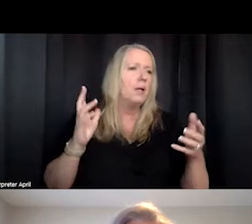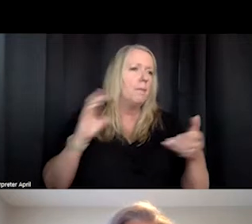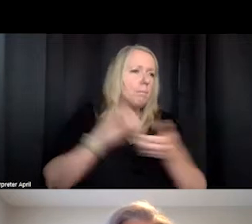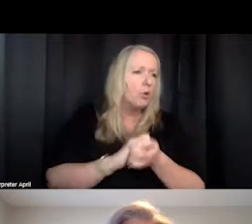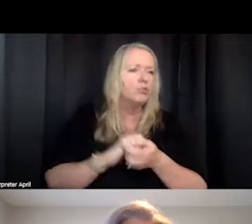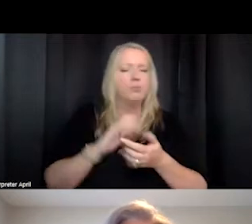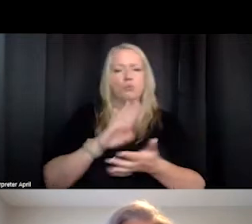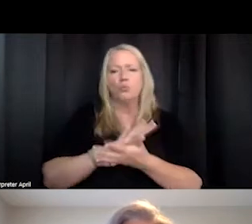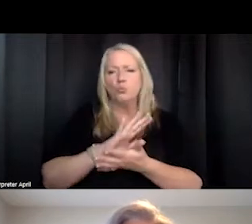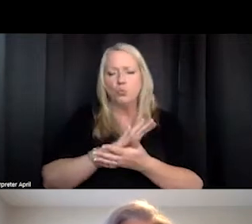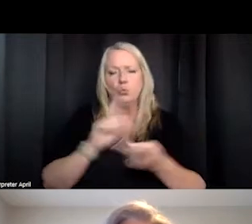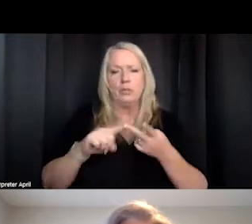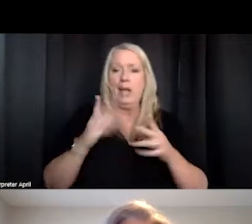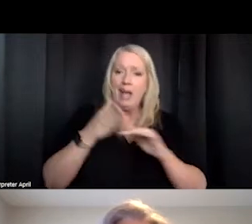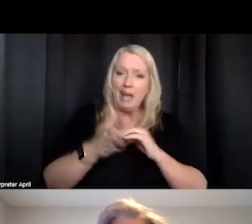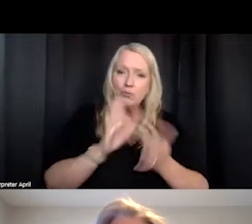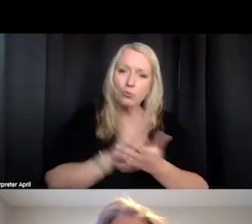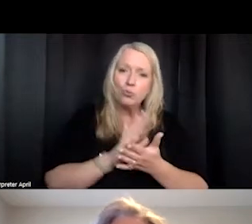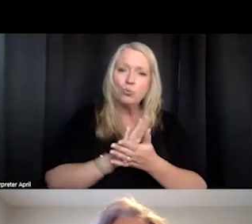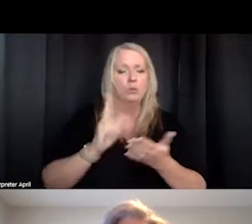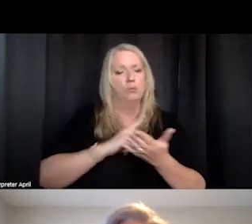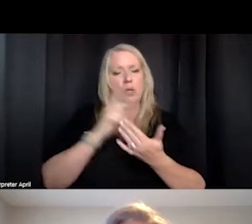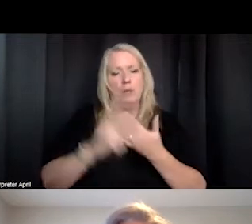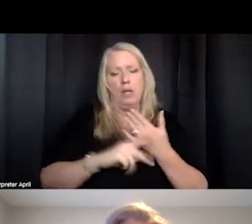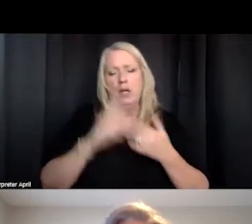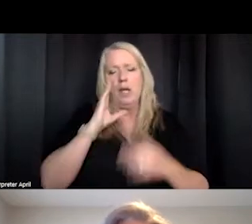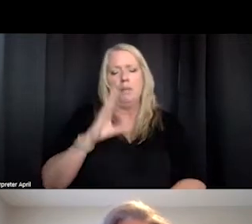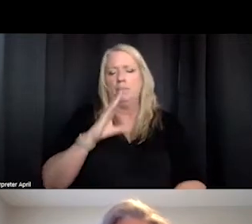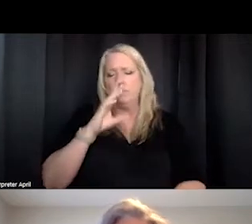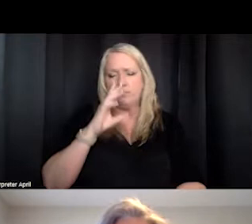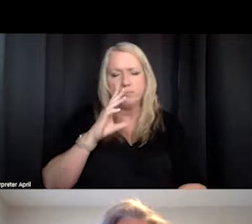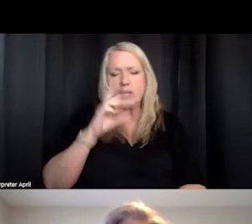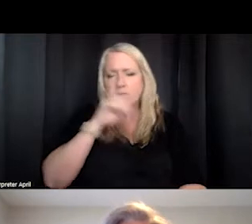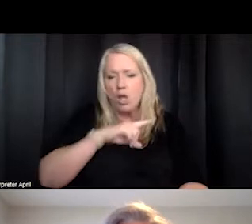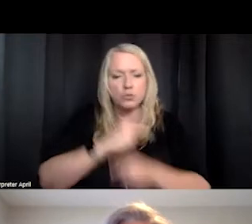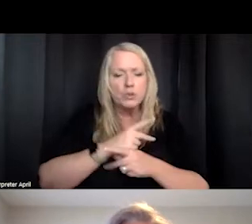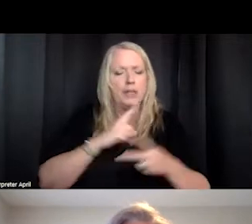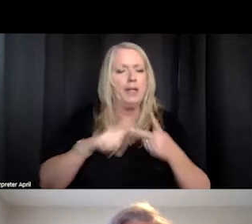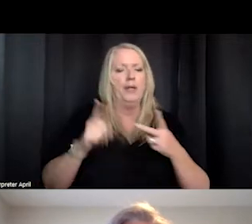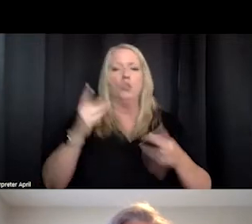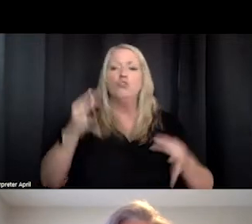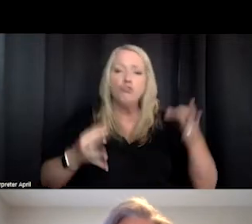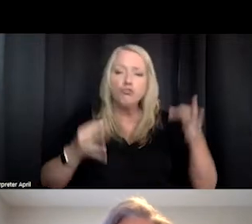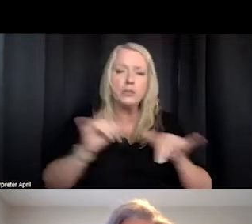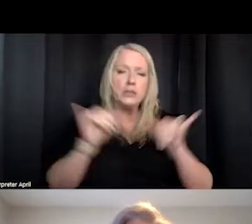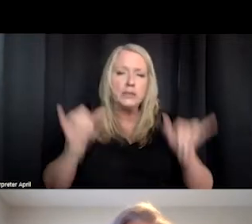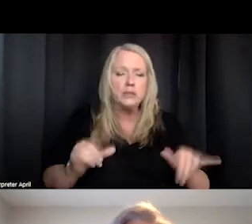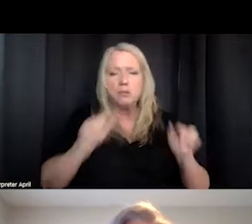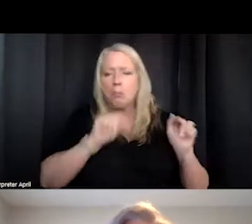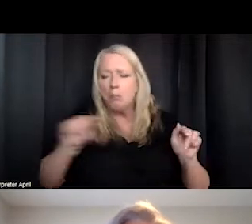AFTERSCHOOL, COURTS, FOSTER CARE, JUSTICE SYSTEM AND MANY OTHER GROUPS. WE THINK THAT